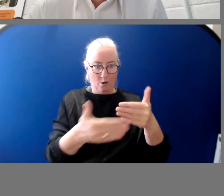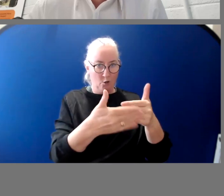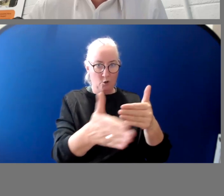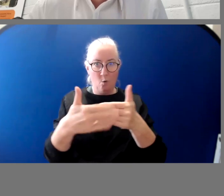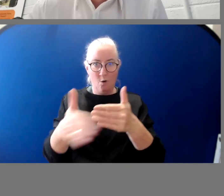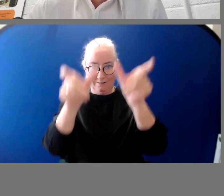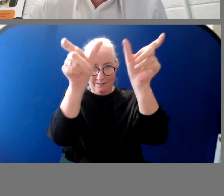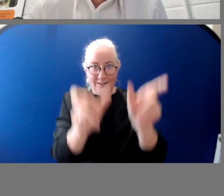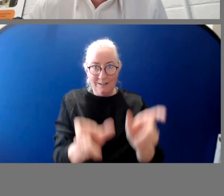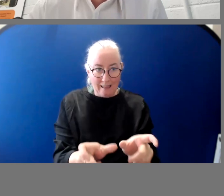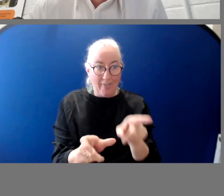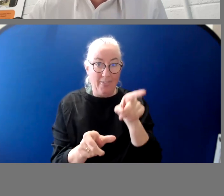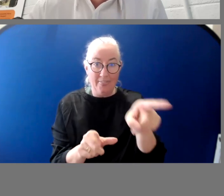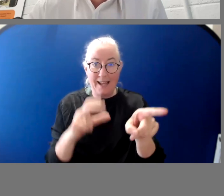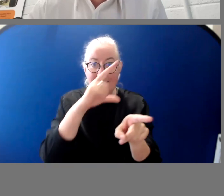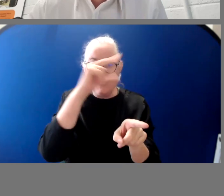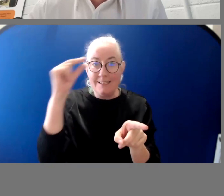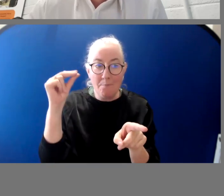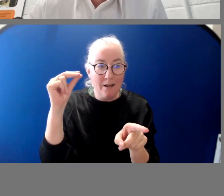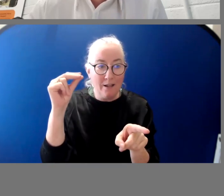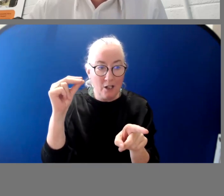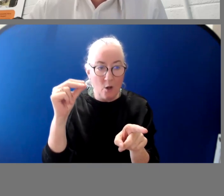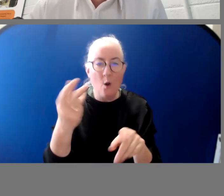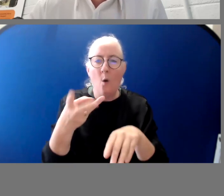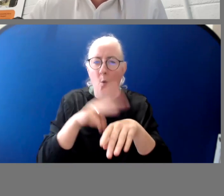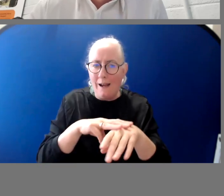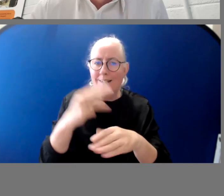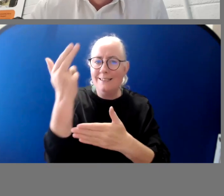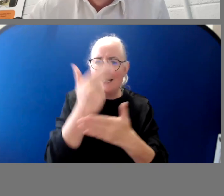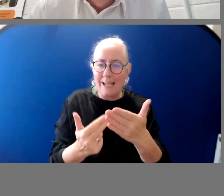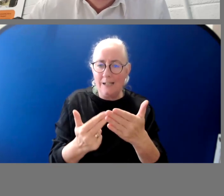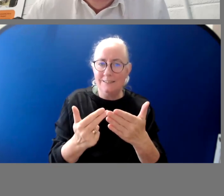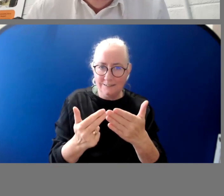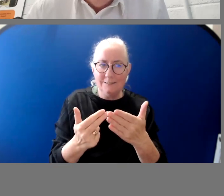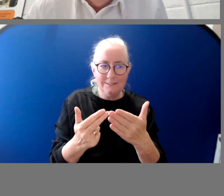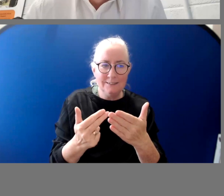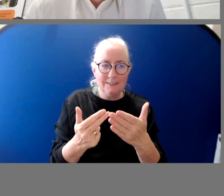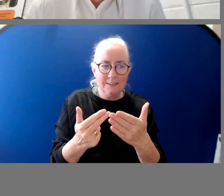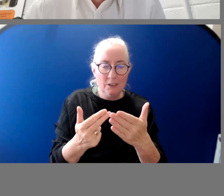and in this example you have well designed power assist or sorry well-designed door closers leading